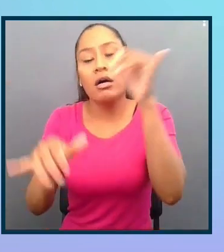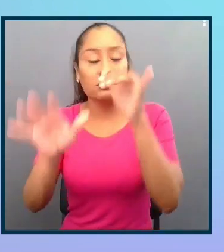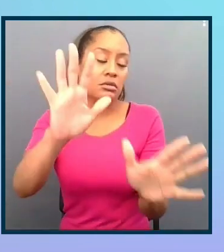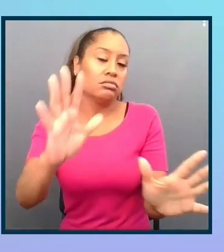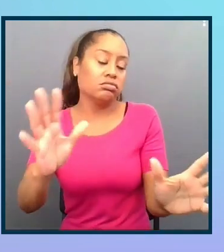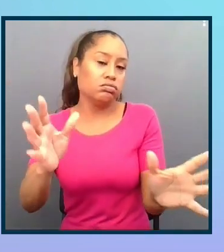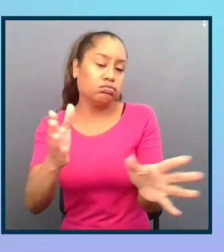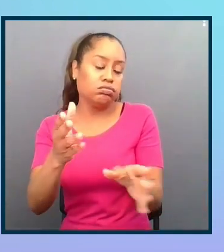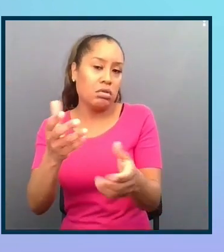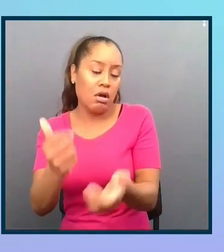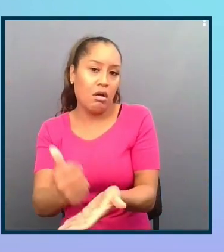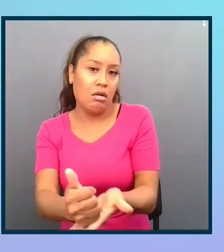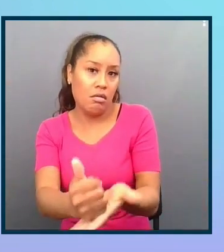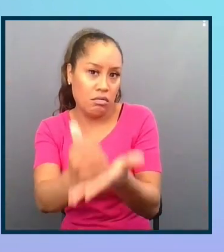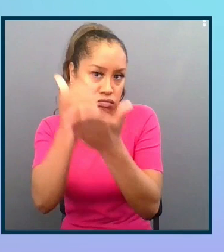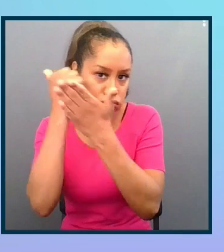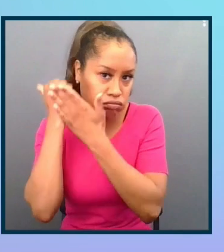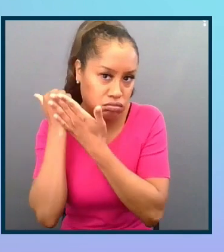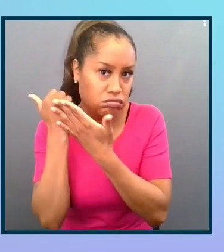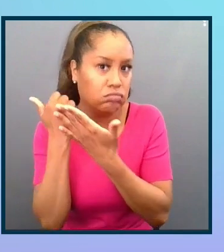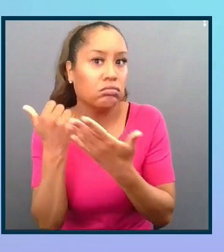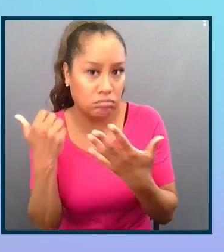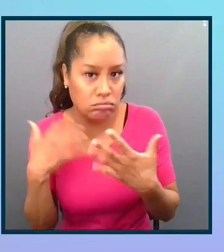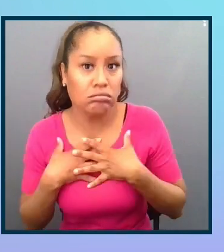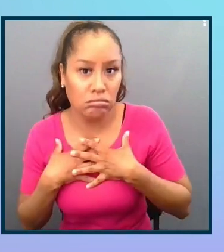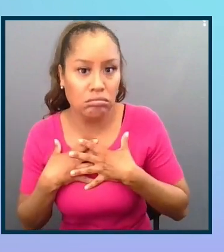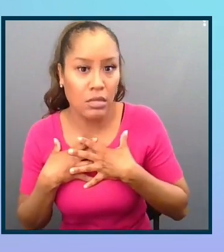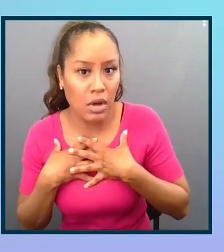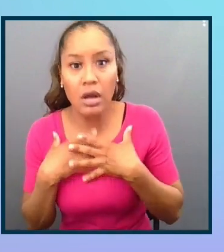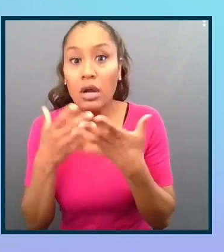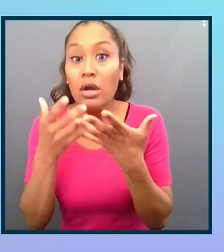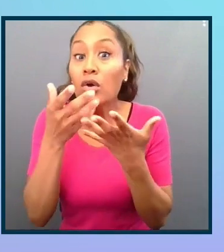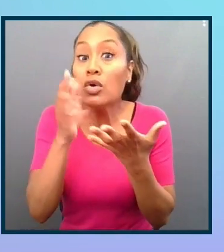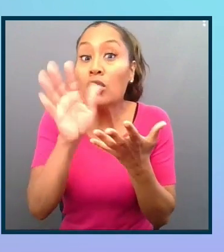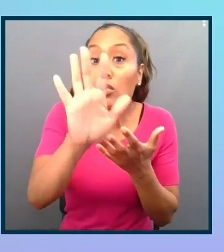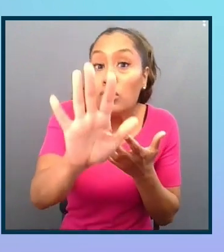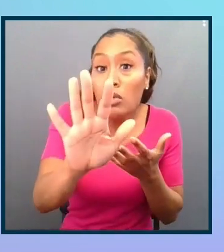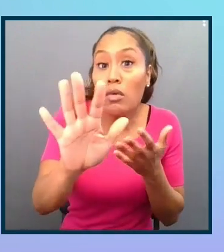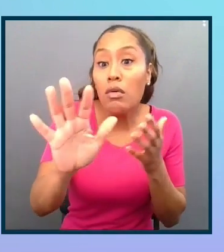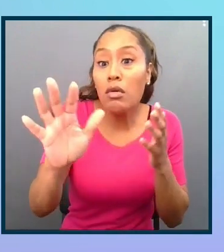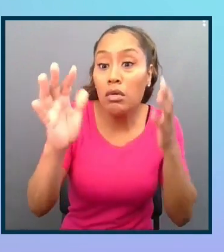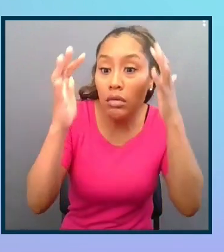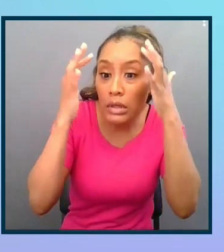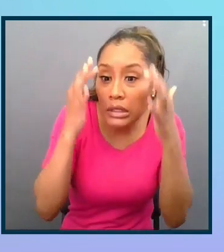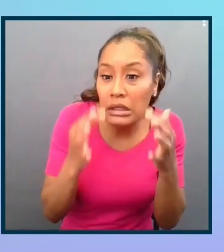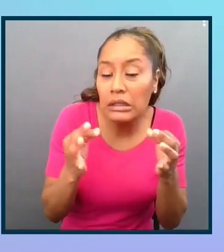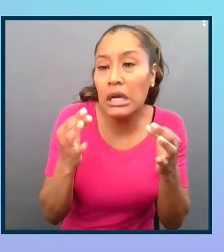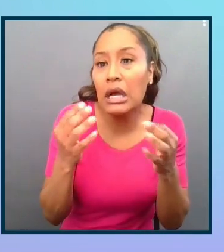So know that, that would be like, "What you choose to do in terms of learning